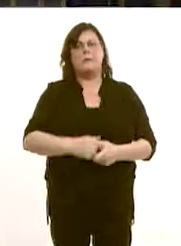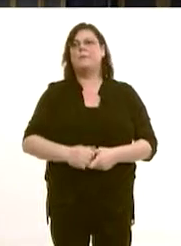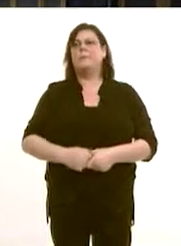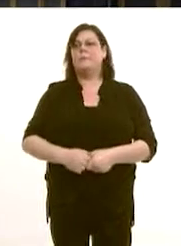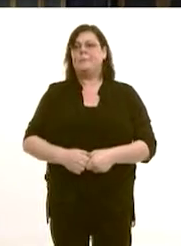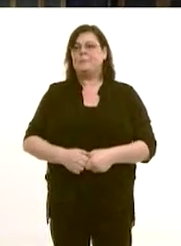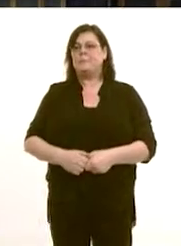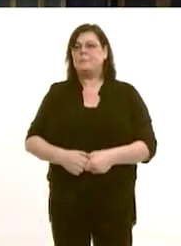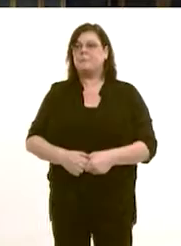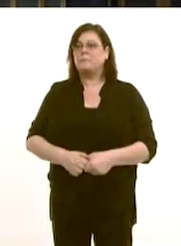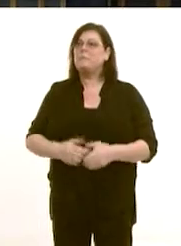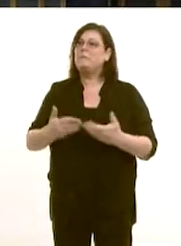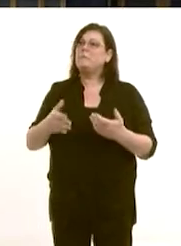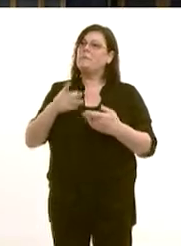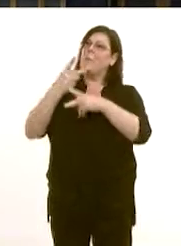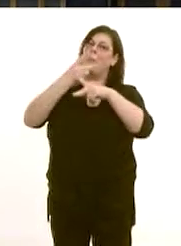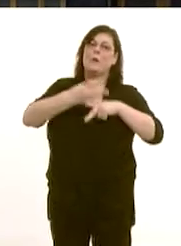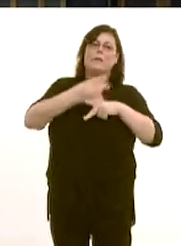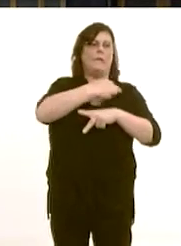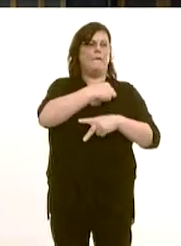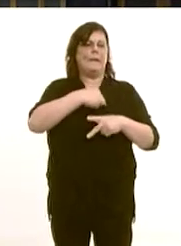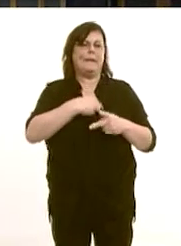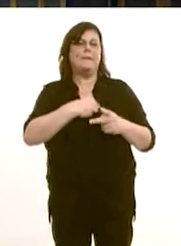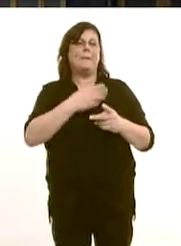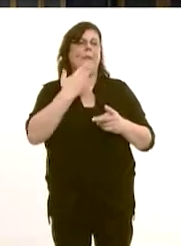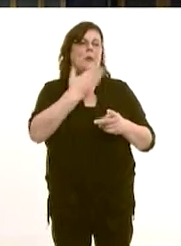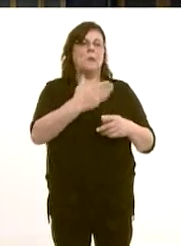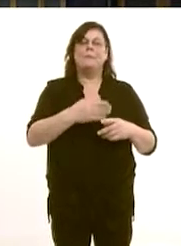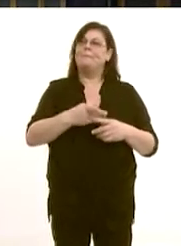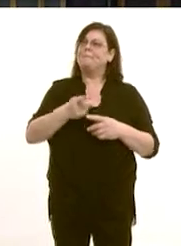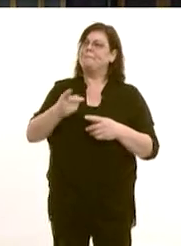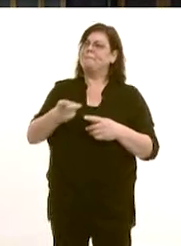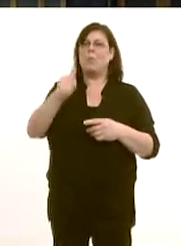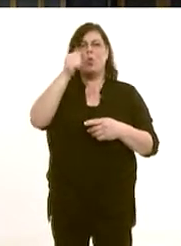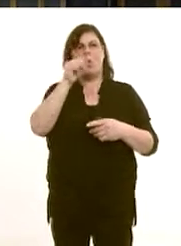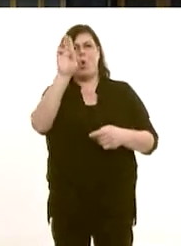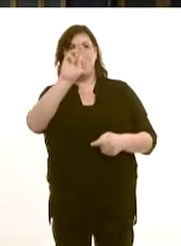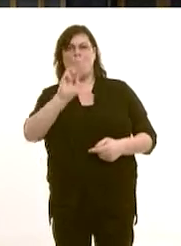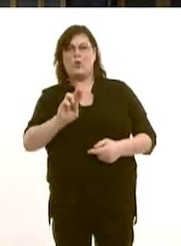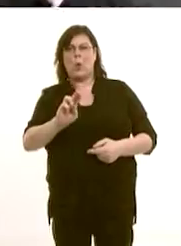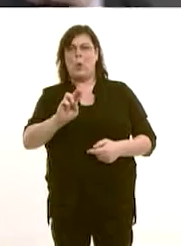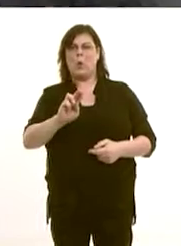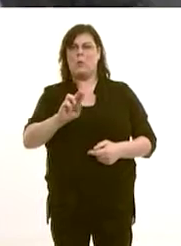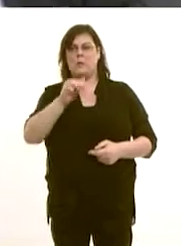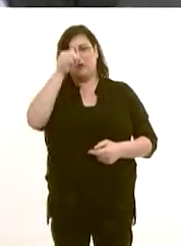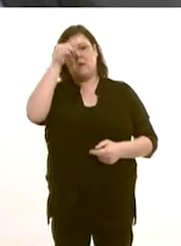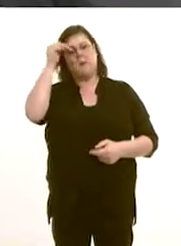I understand she has a meeting with the Deputy Minister, Julie James, planned in any event, and I know that she will make the case forcefully behalf of the constituency. Simon Thomas: Of course, as schools are renewed or as new schools are put in their place,